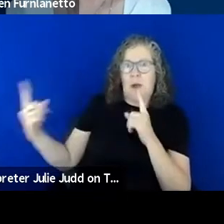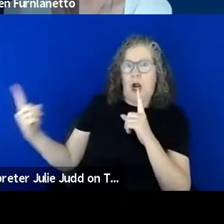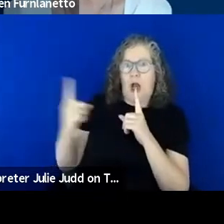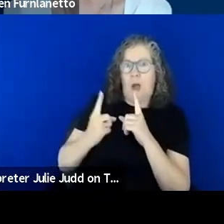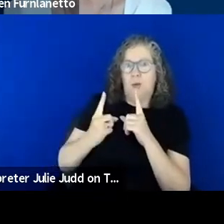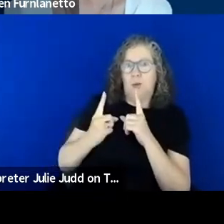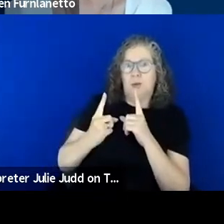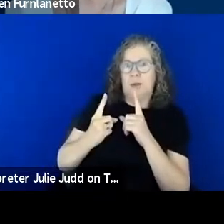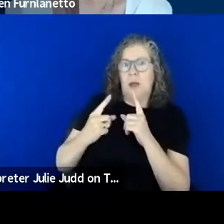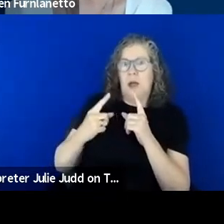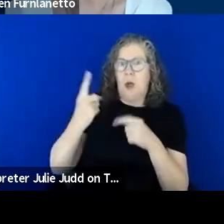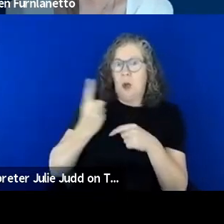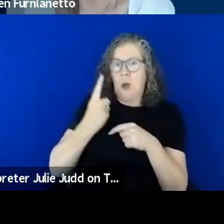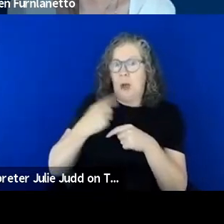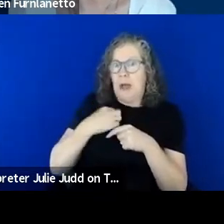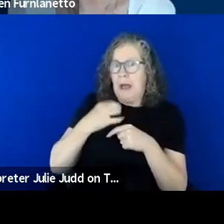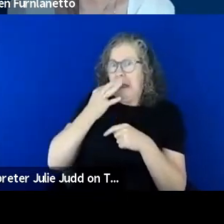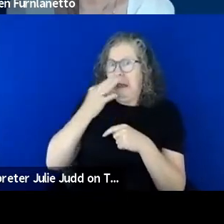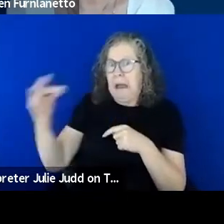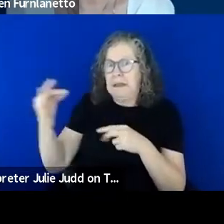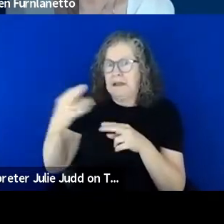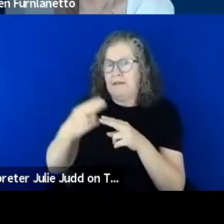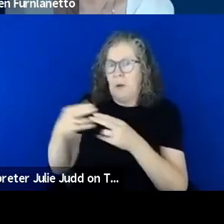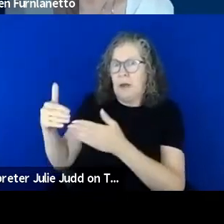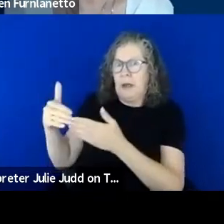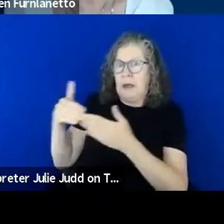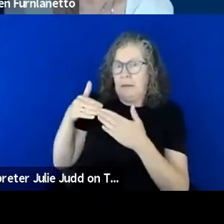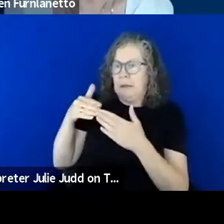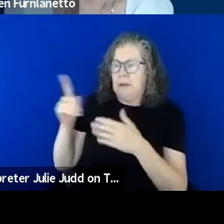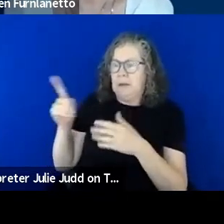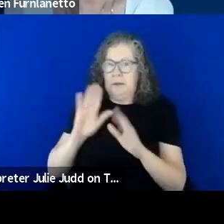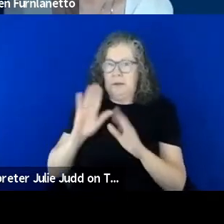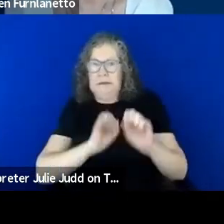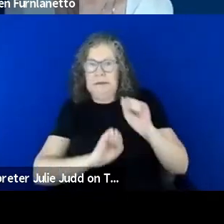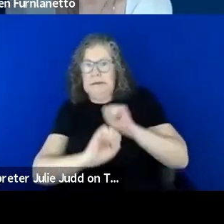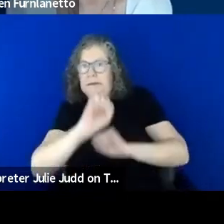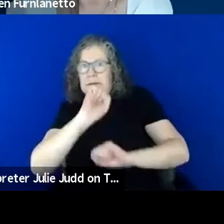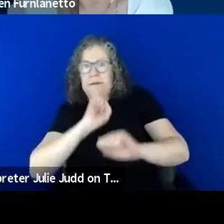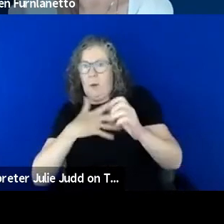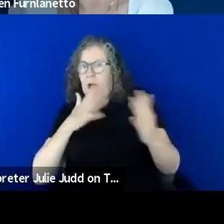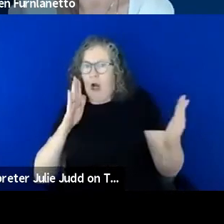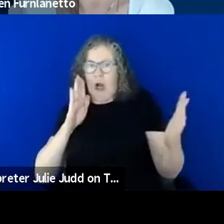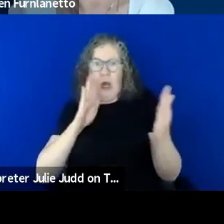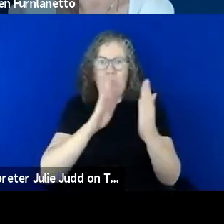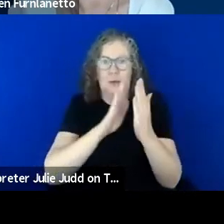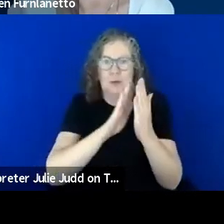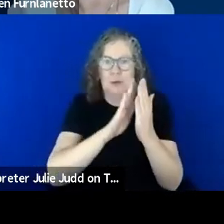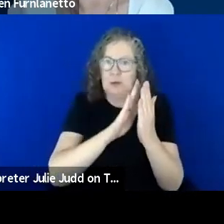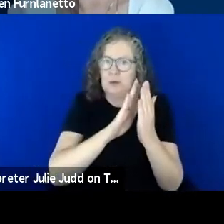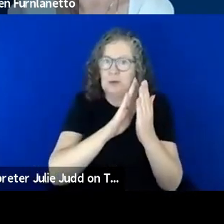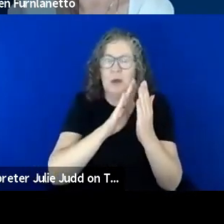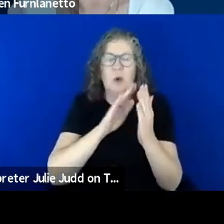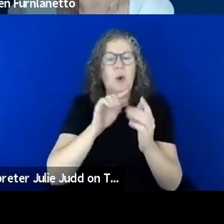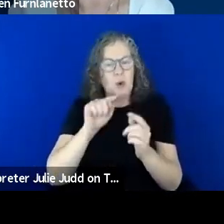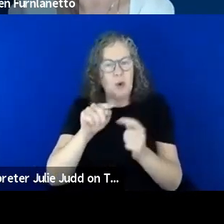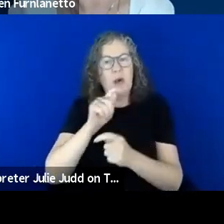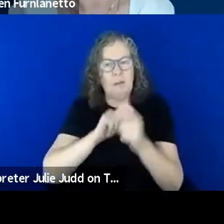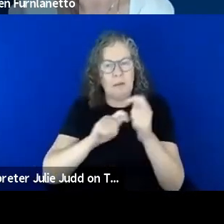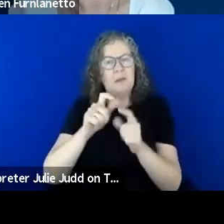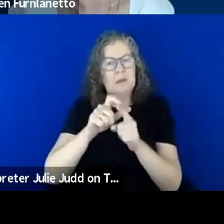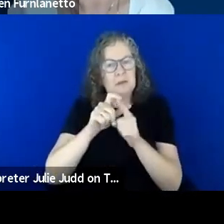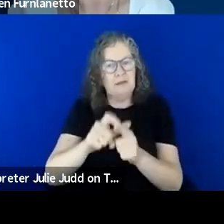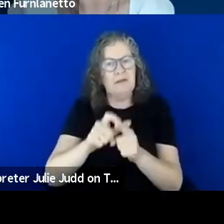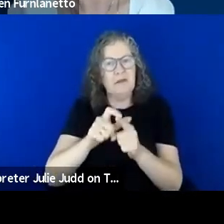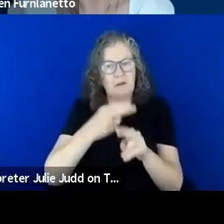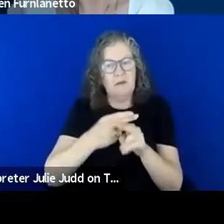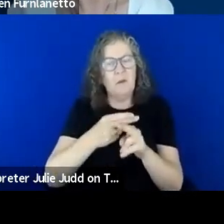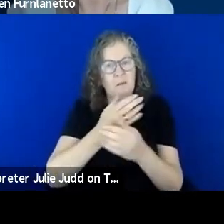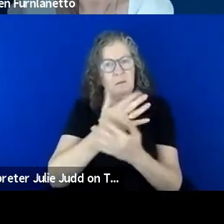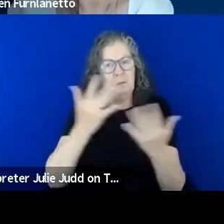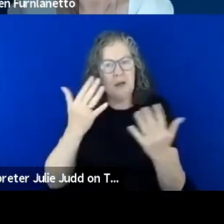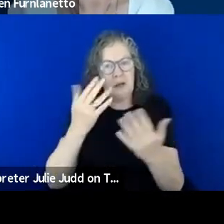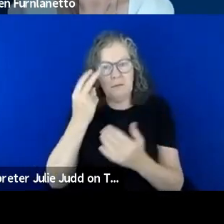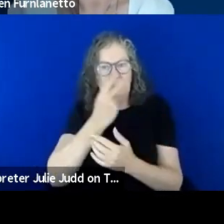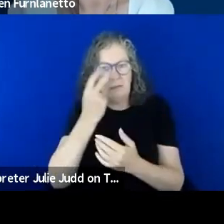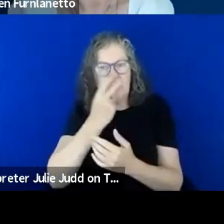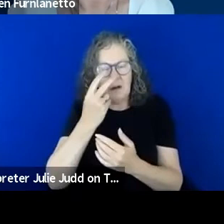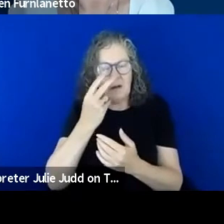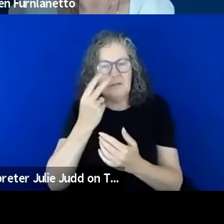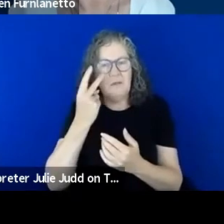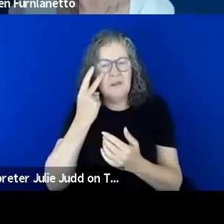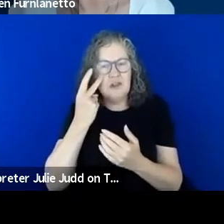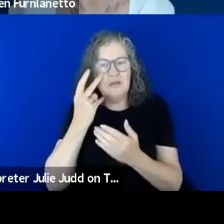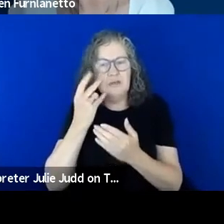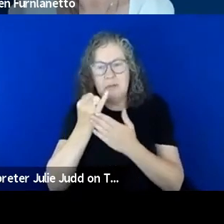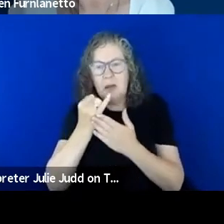assistance, that reluctance by both parties, has created a challenge for many people who stopped